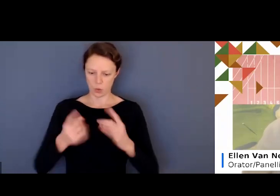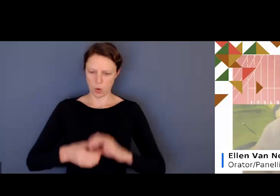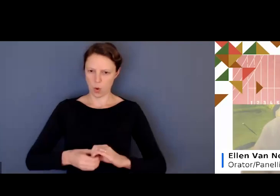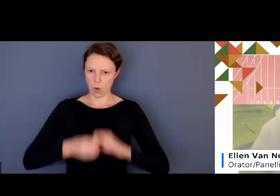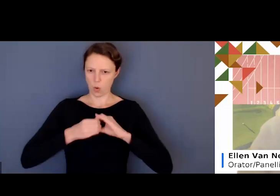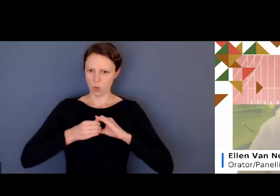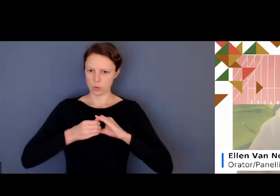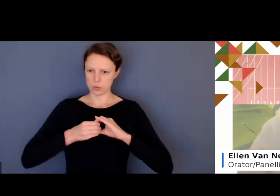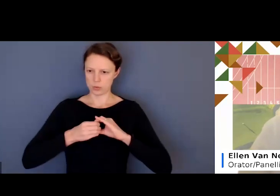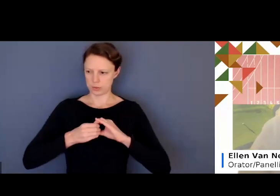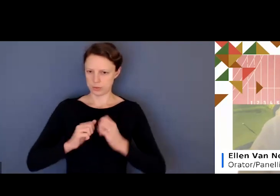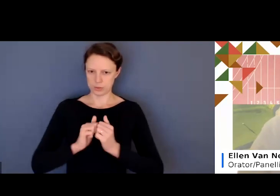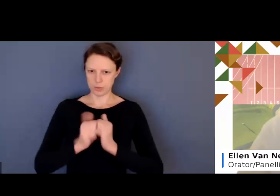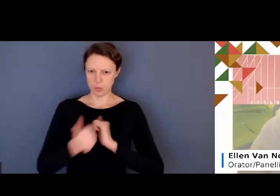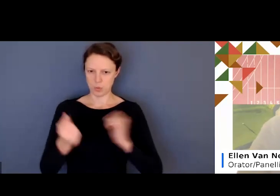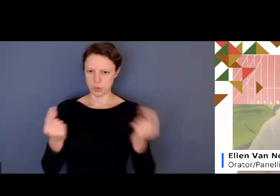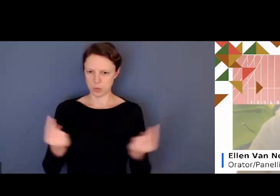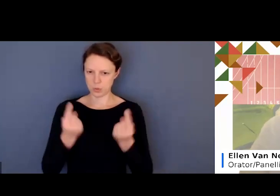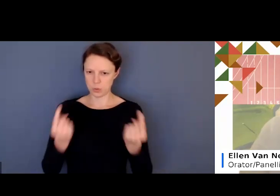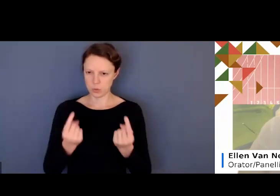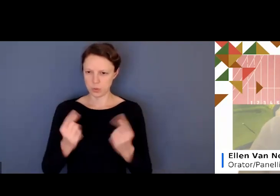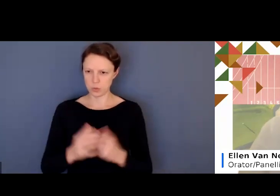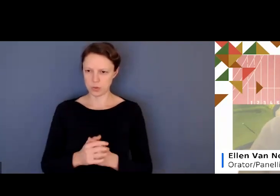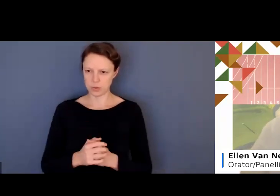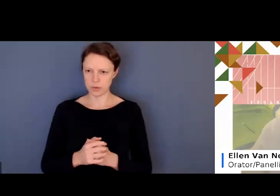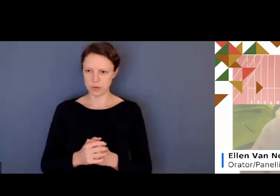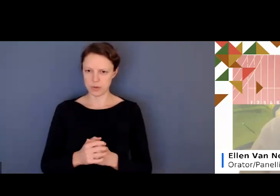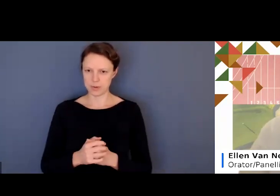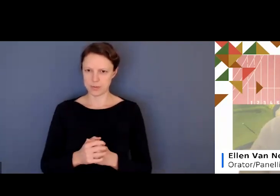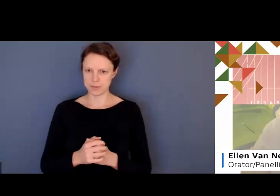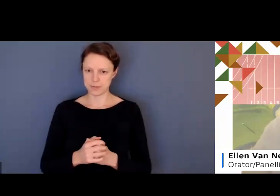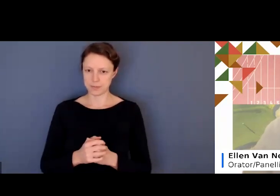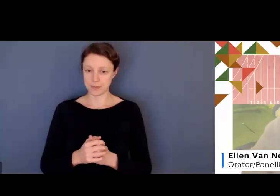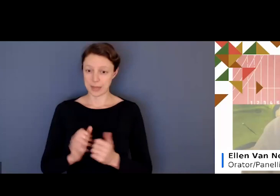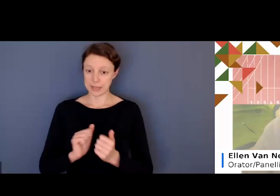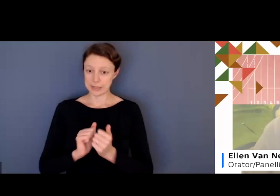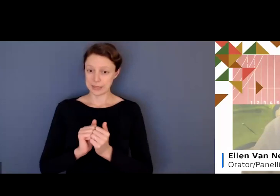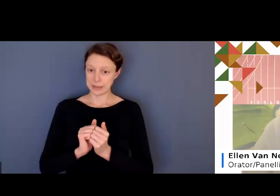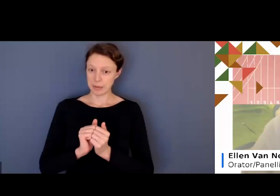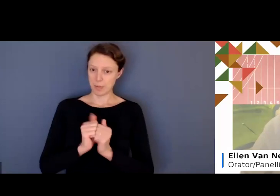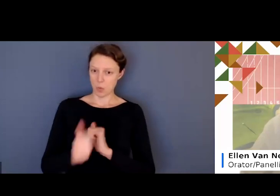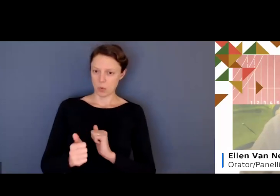Who own sport? The sports that define us as a nation